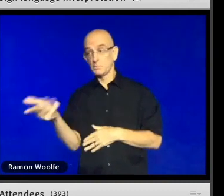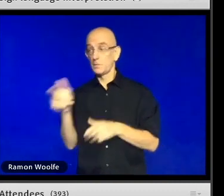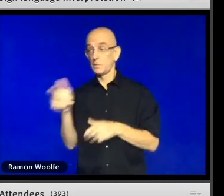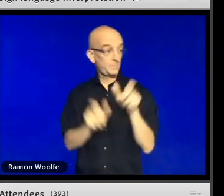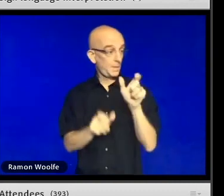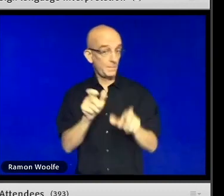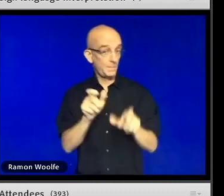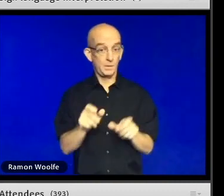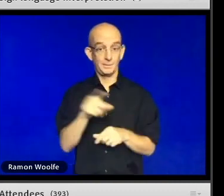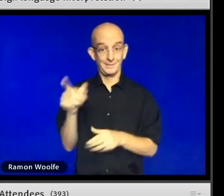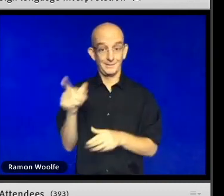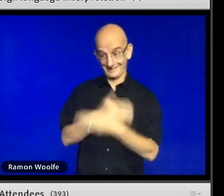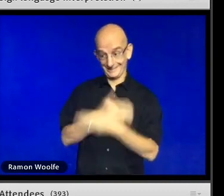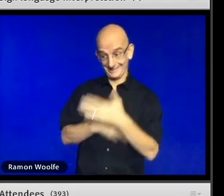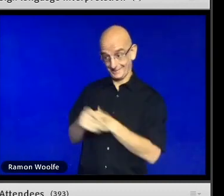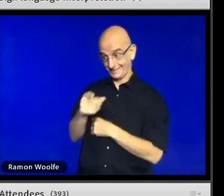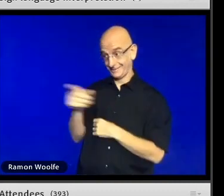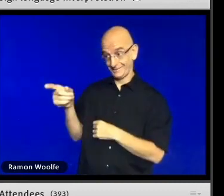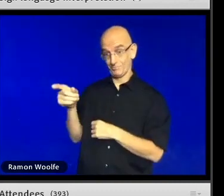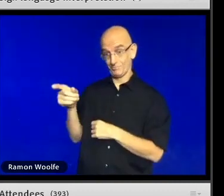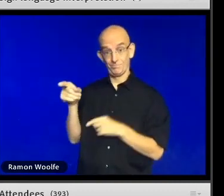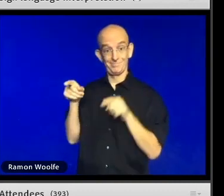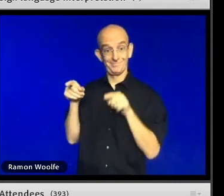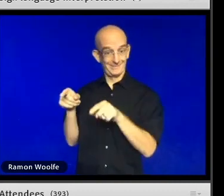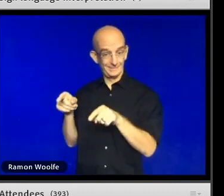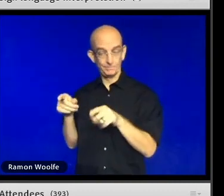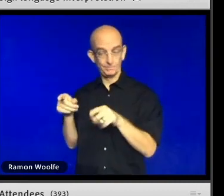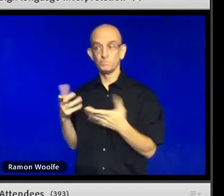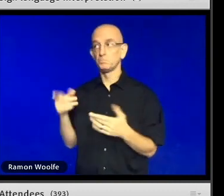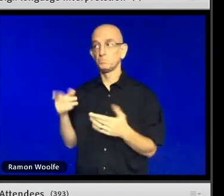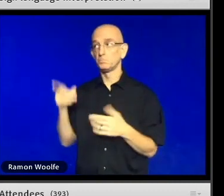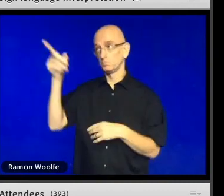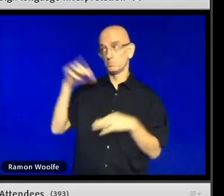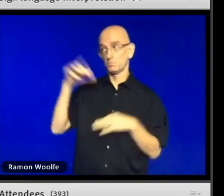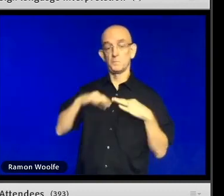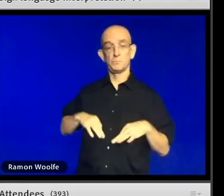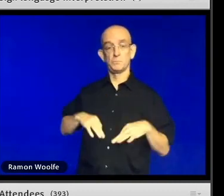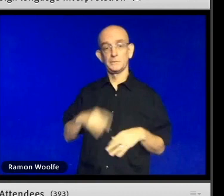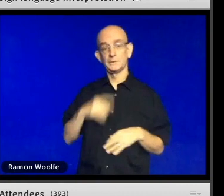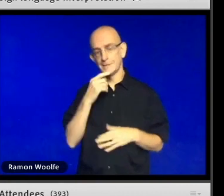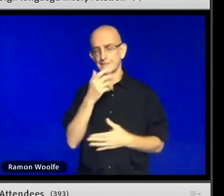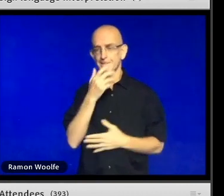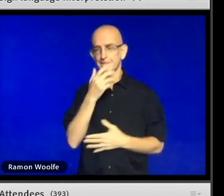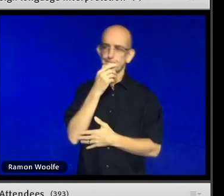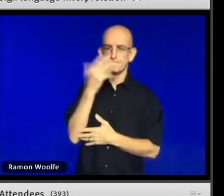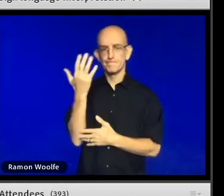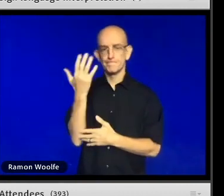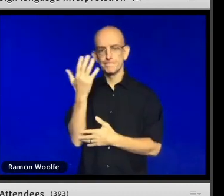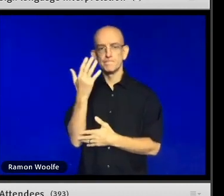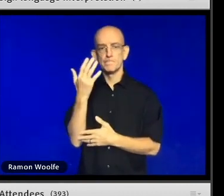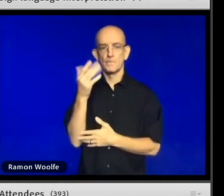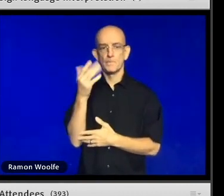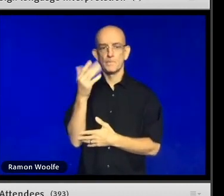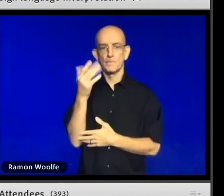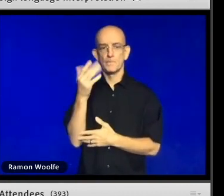Ghana decided to take precautionary measures and then alert everyone. We in plan international